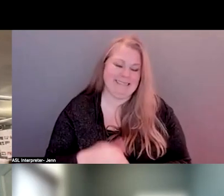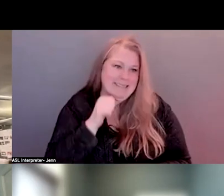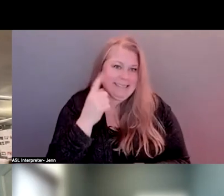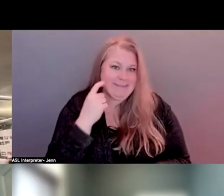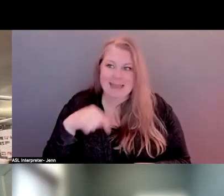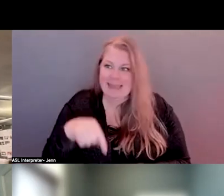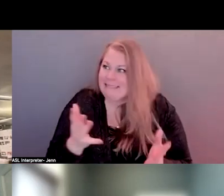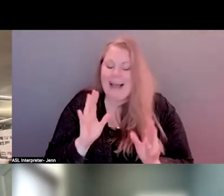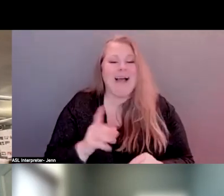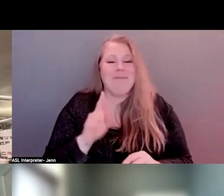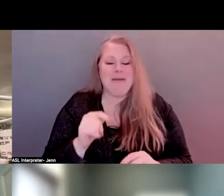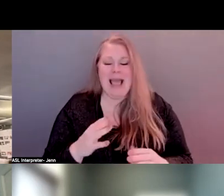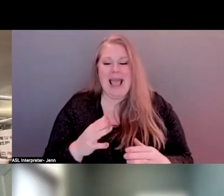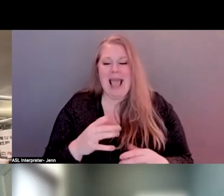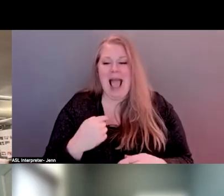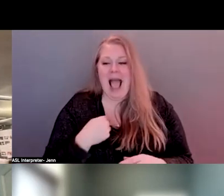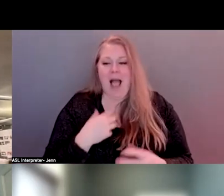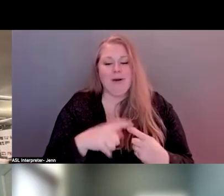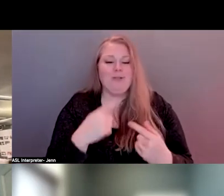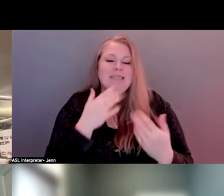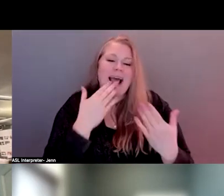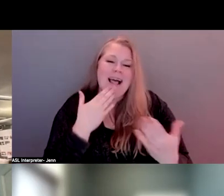But anyway, I want to say hello to Larry because it has been a long time.